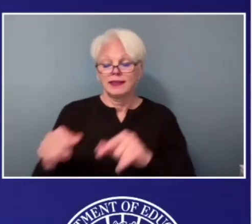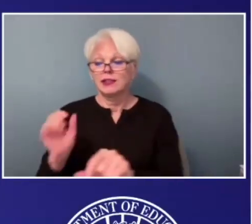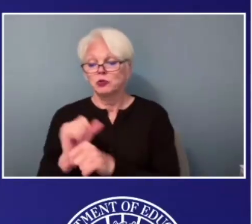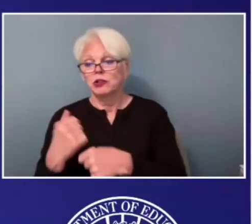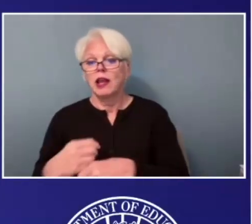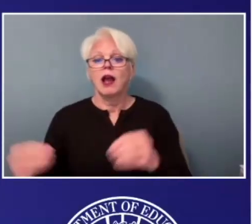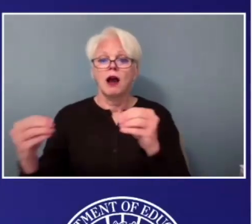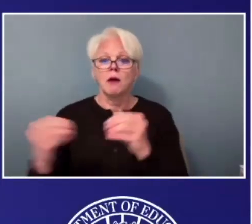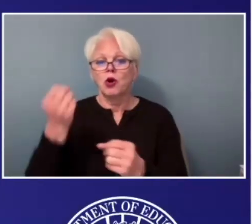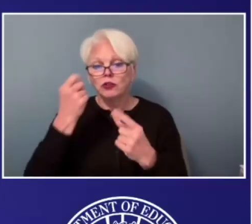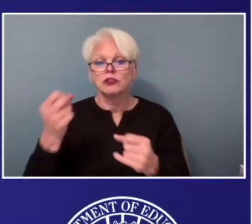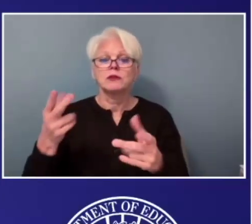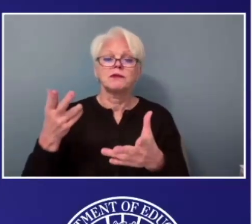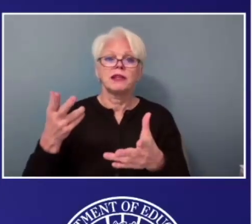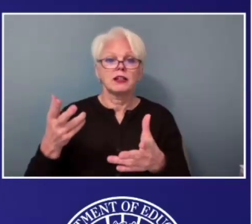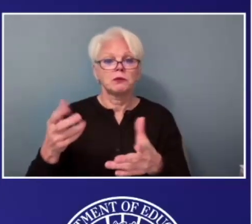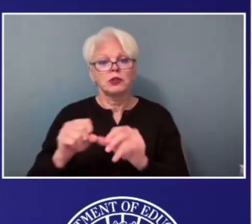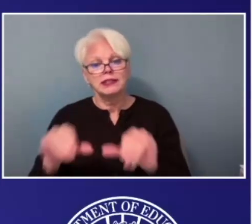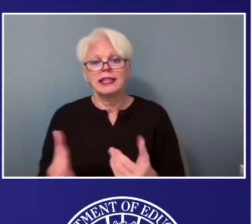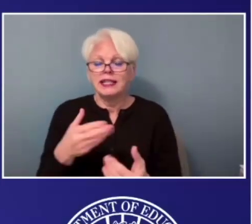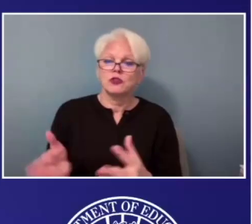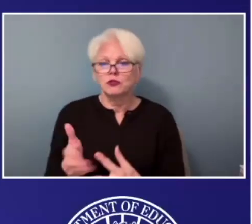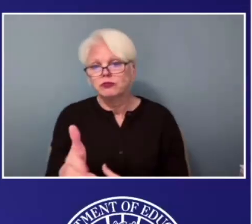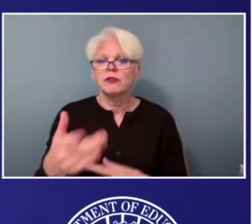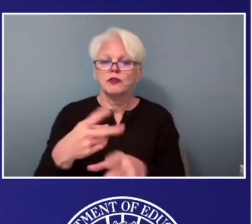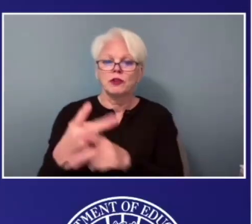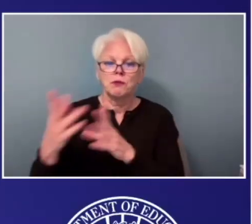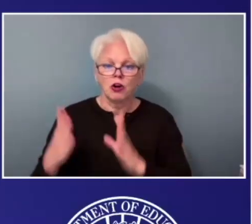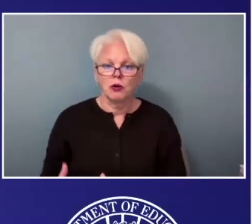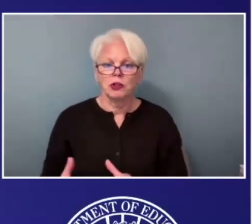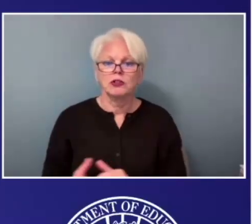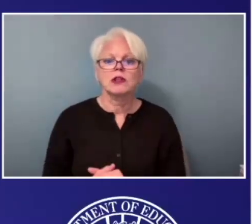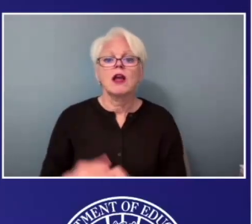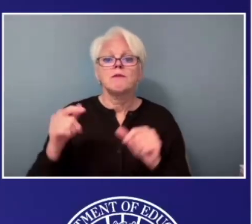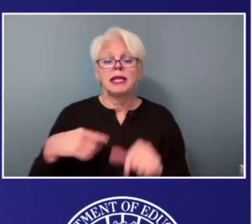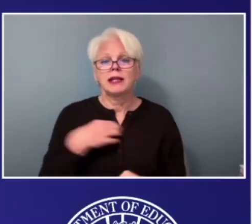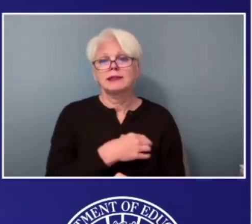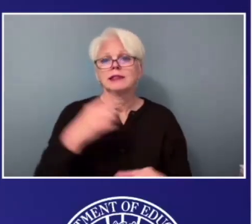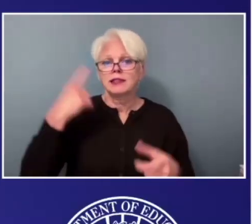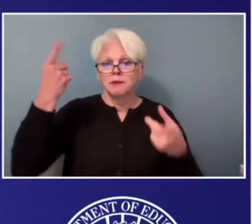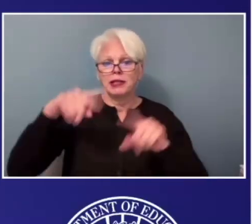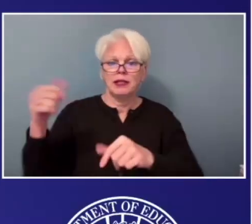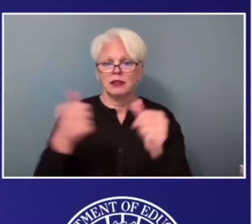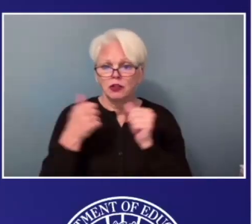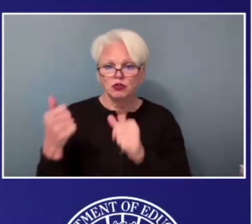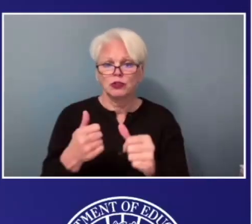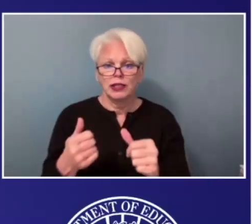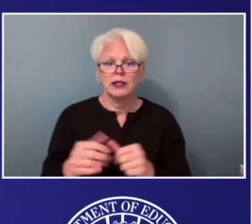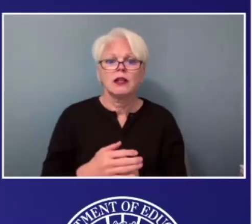consensus, we will move forward with the agreed-upon text and a notice of proposed rulemaking, which we intend to publish early next year.